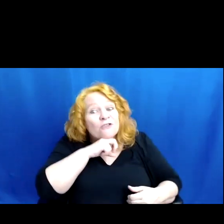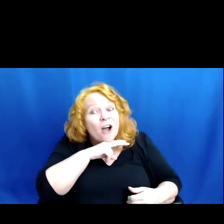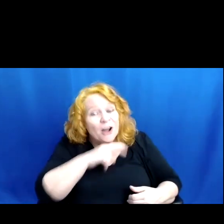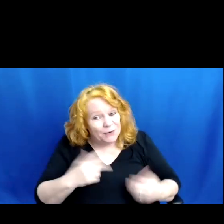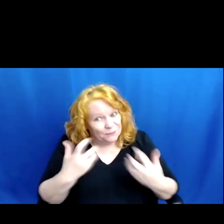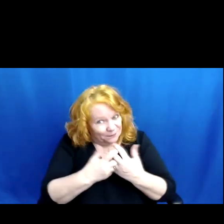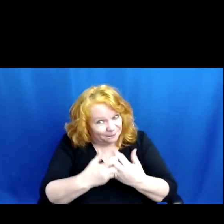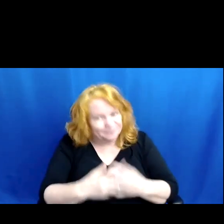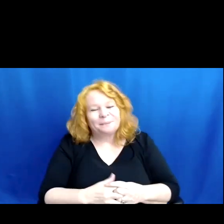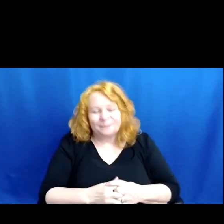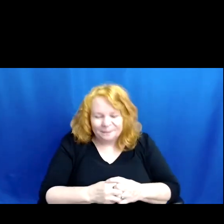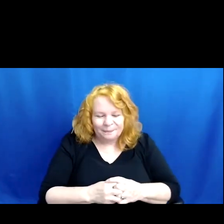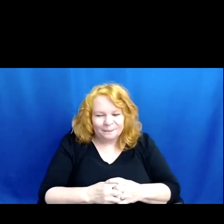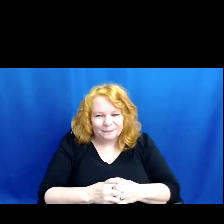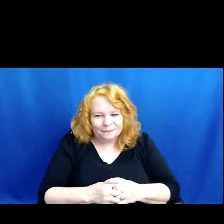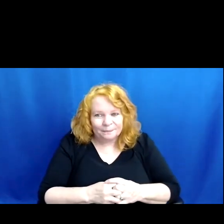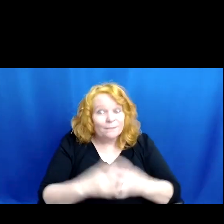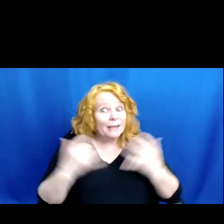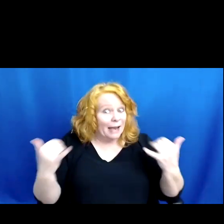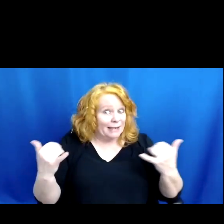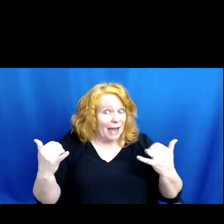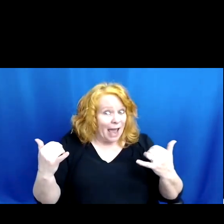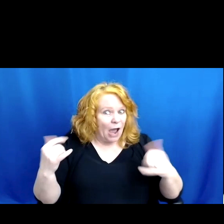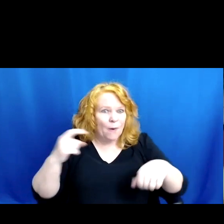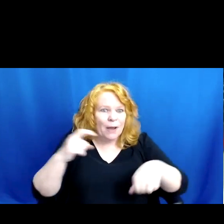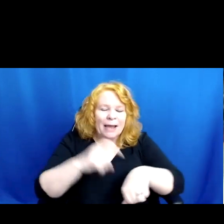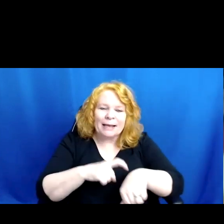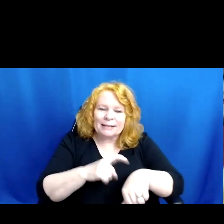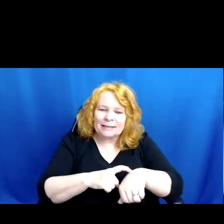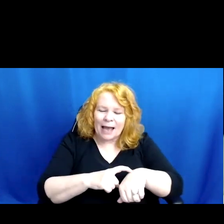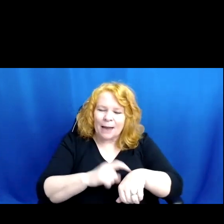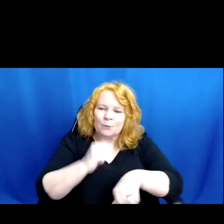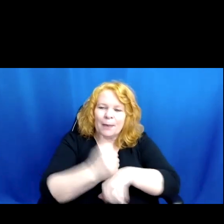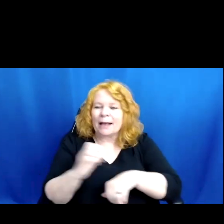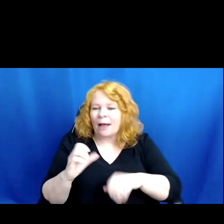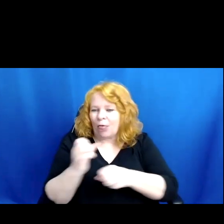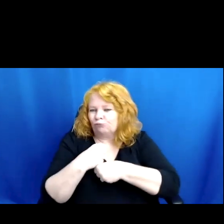Okay now it is time to make the craft and talk about crafts with you. What fun.